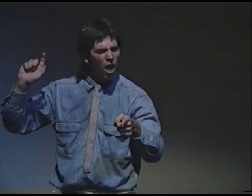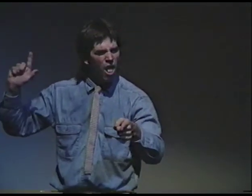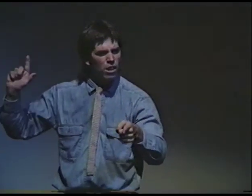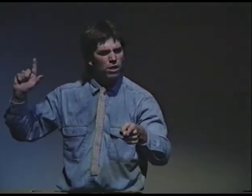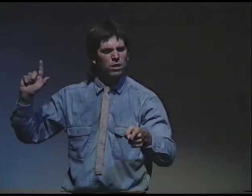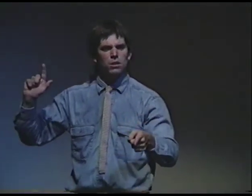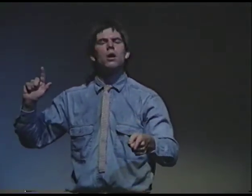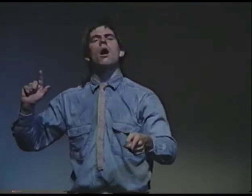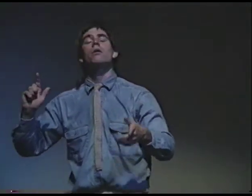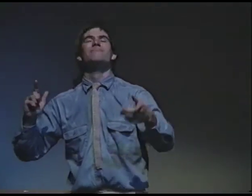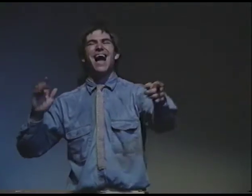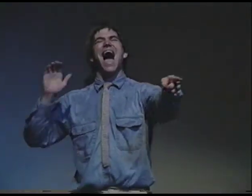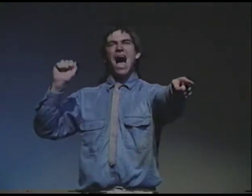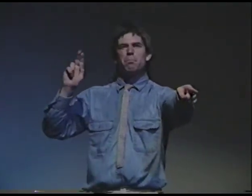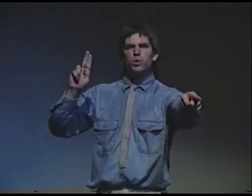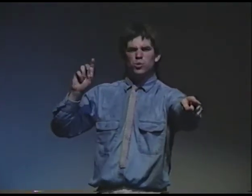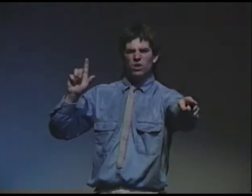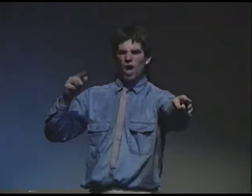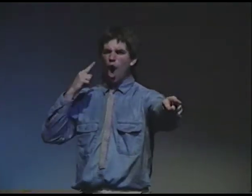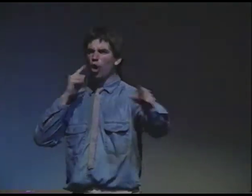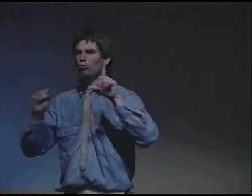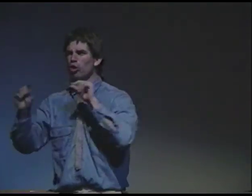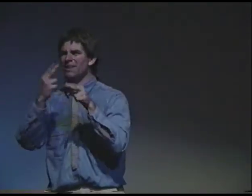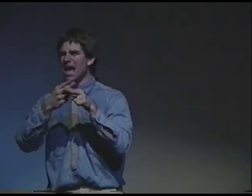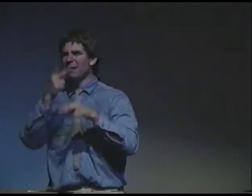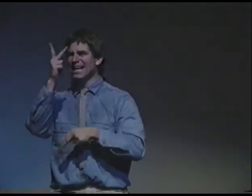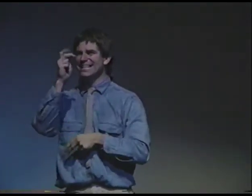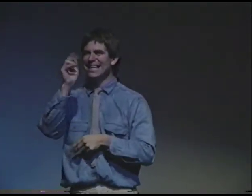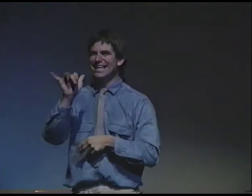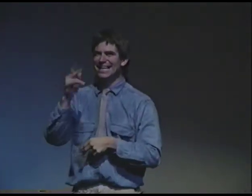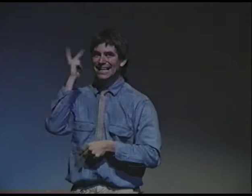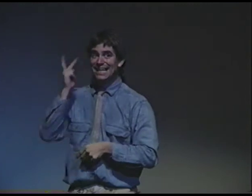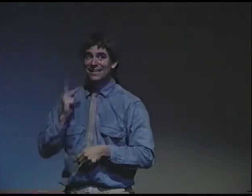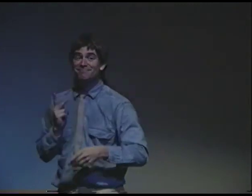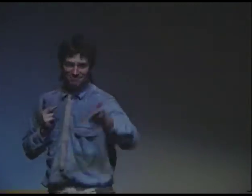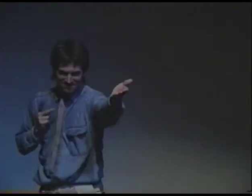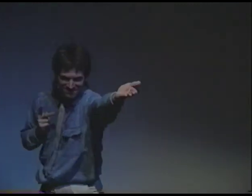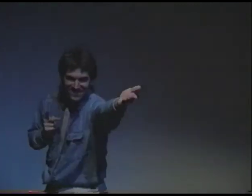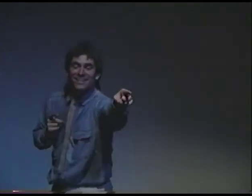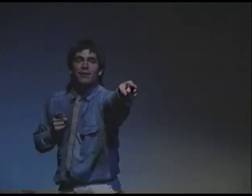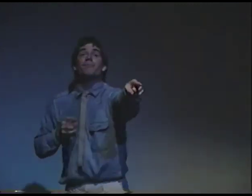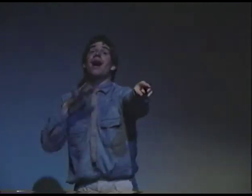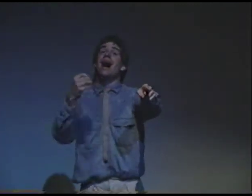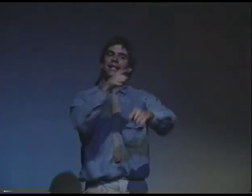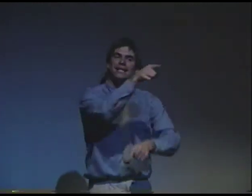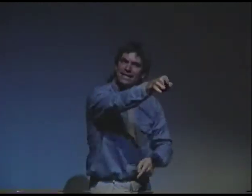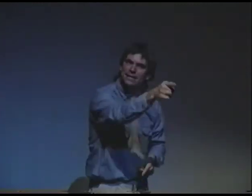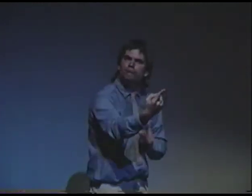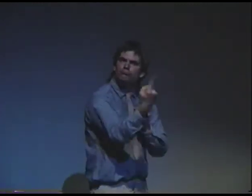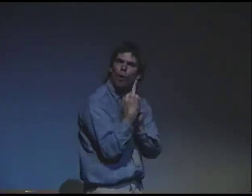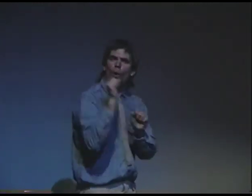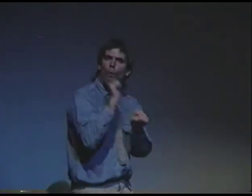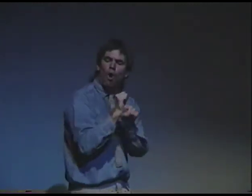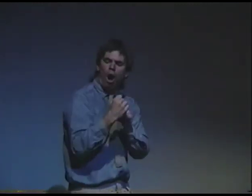Abdul. Rumor has it his name is Kenny.